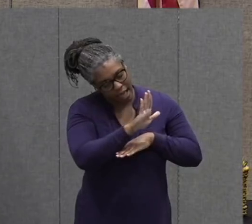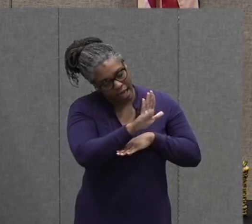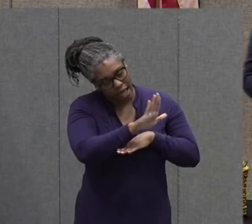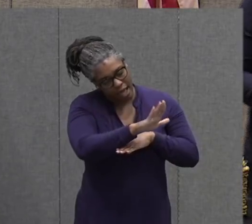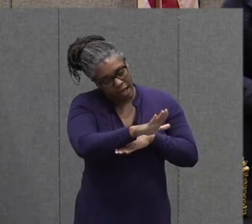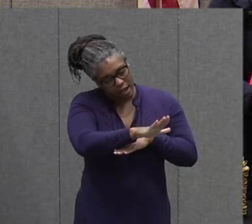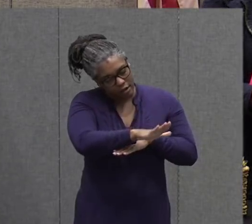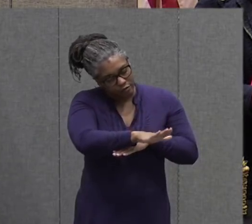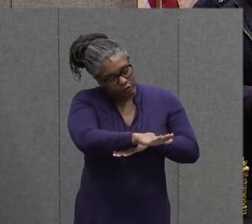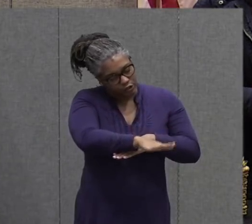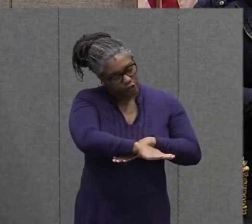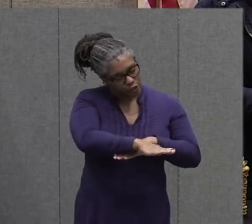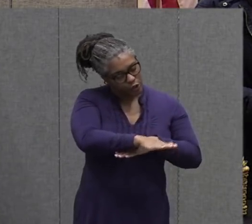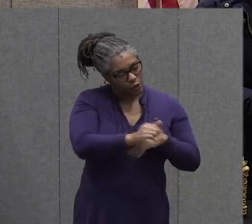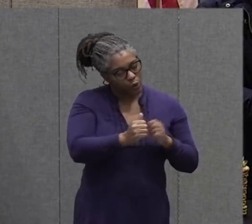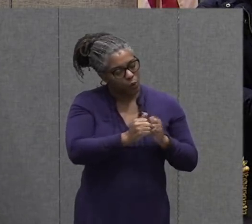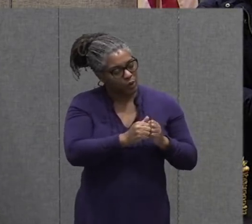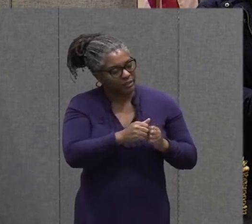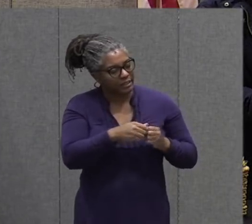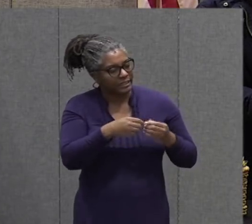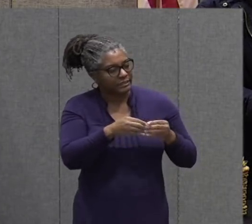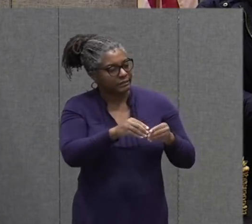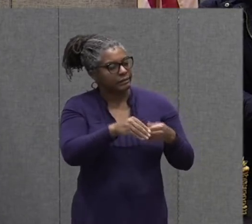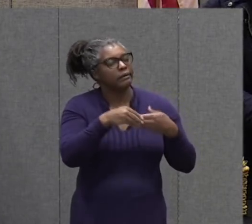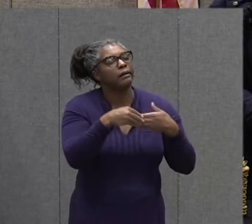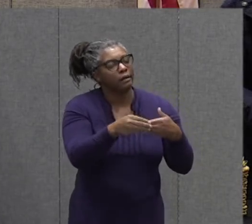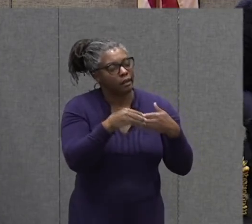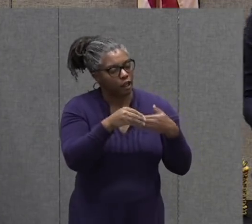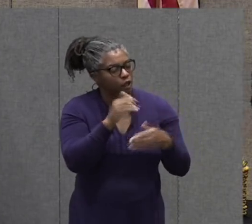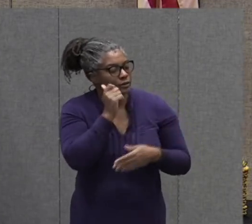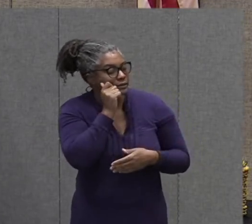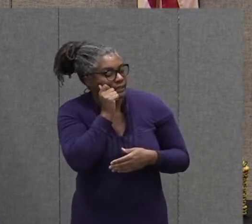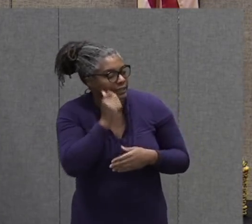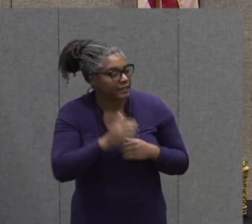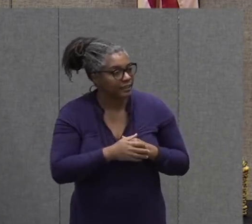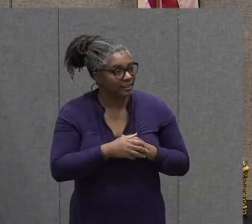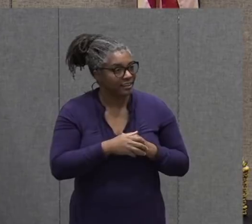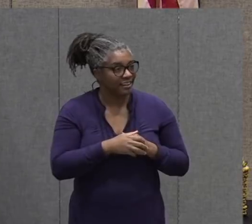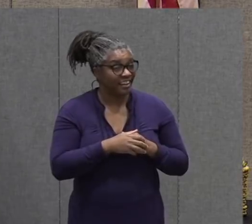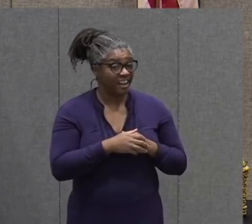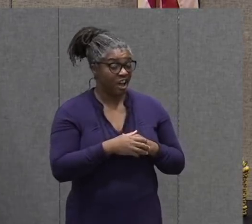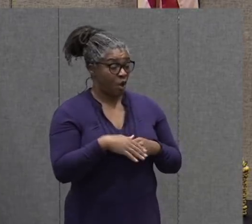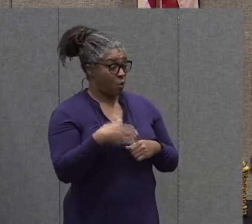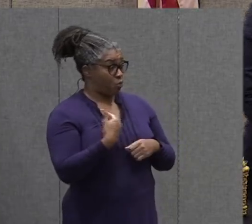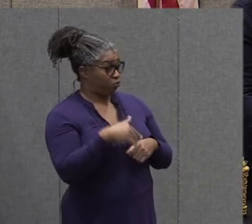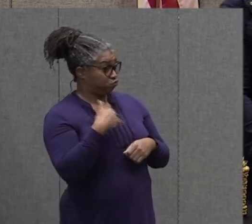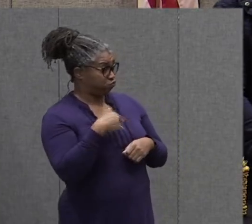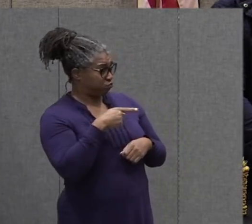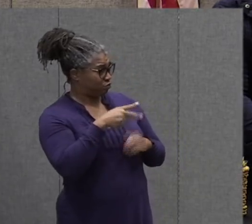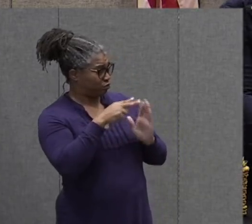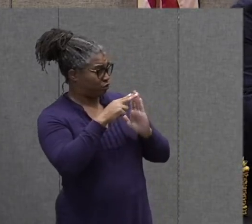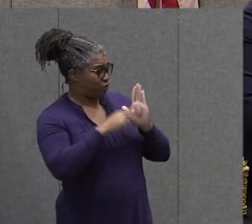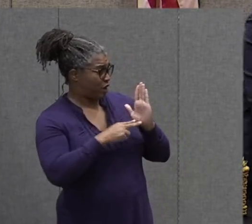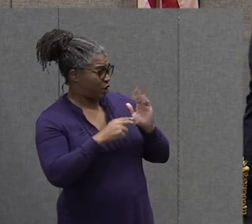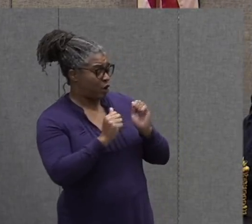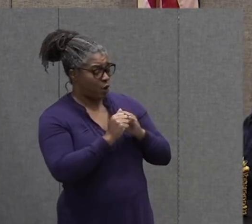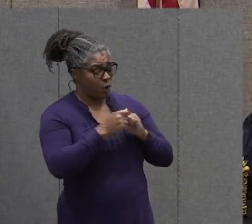like a fun dog to have. [Miss Garcia] It does. [Miss Martindale] You really read that with prosody. [Miss Garcia] I tried, - yeah nice